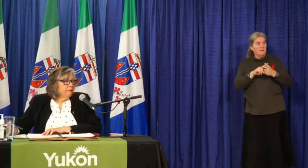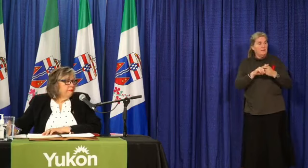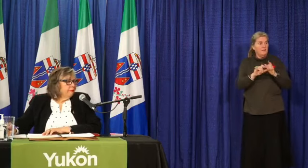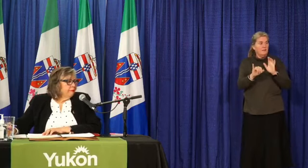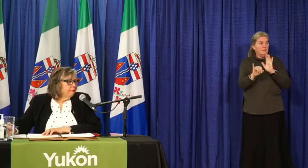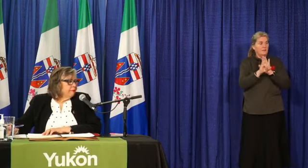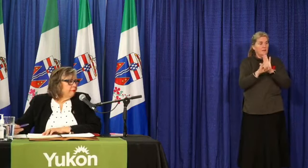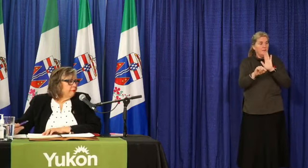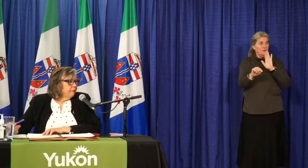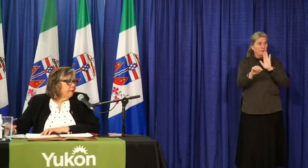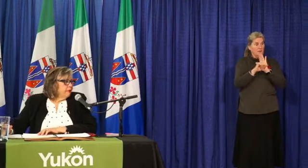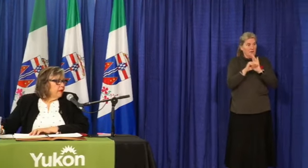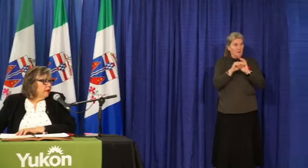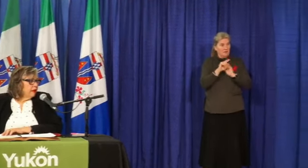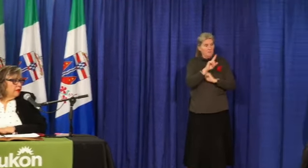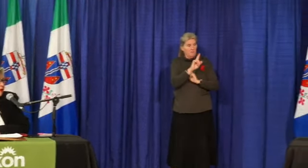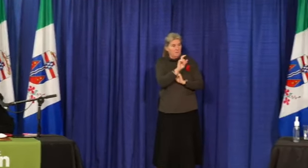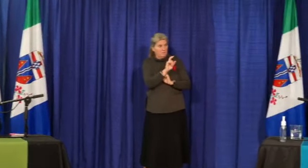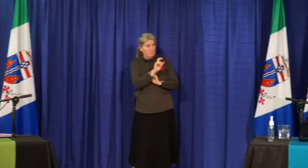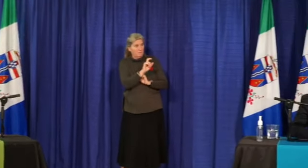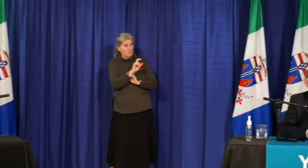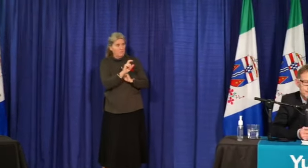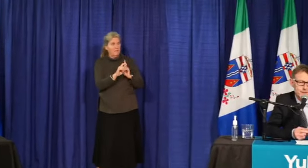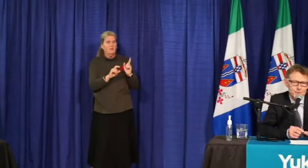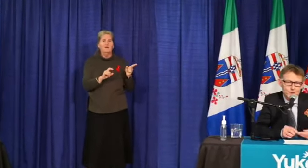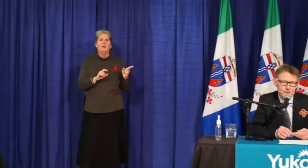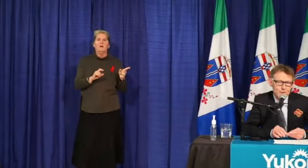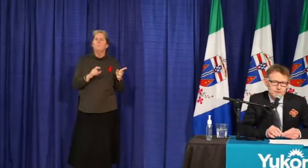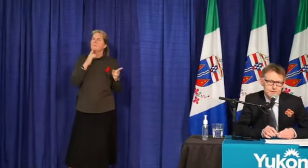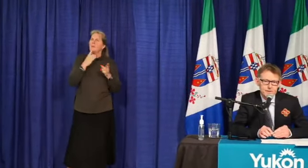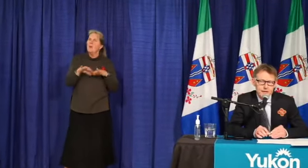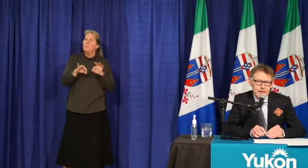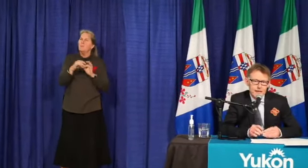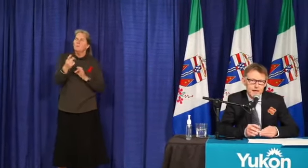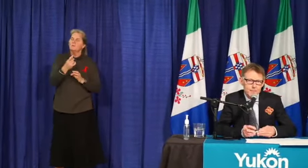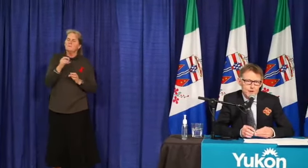negative? Thanks, that is an important